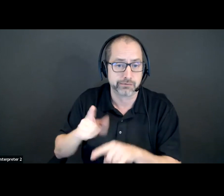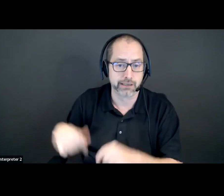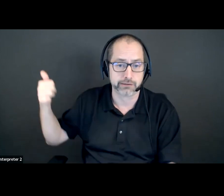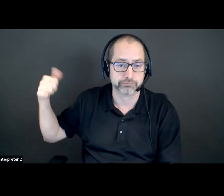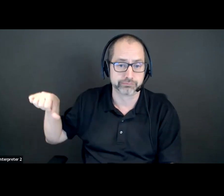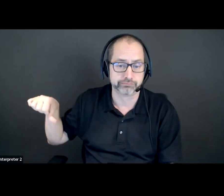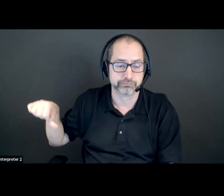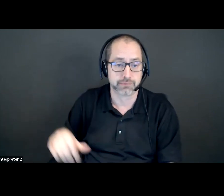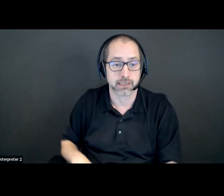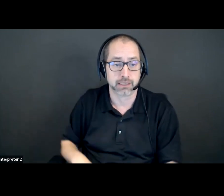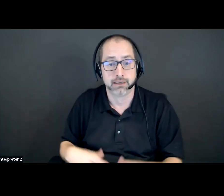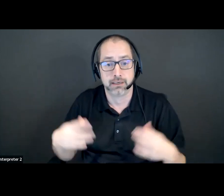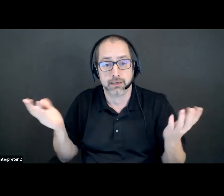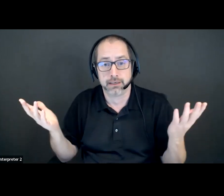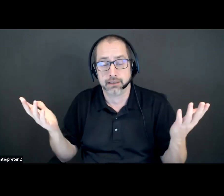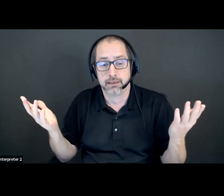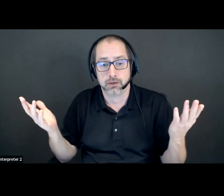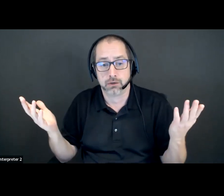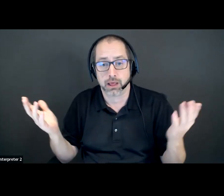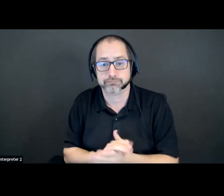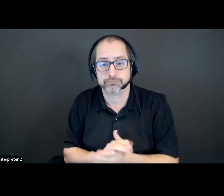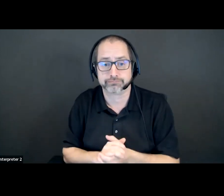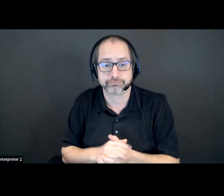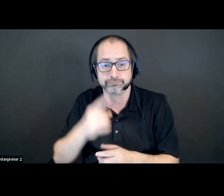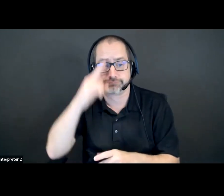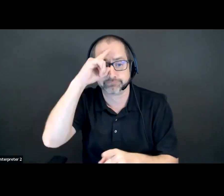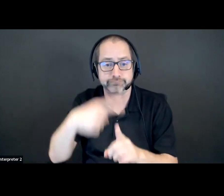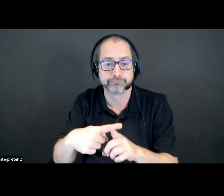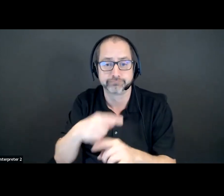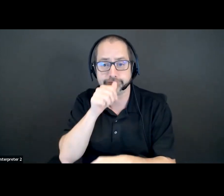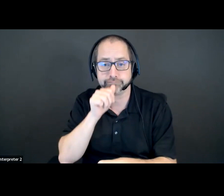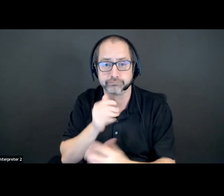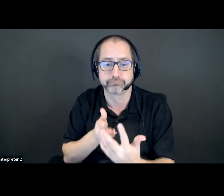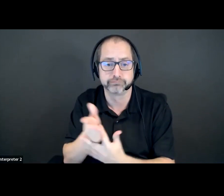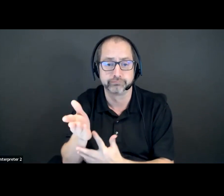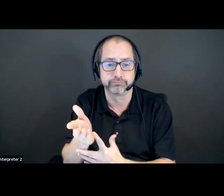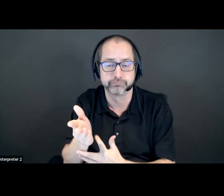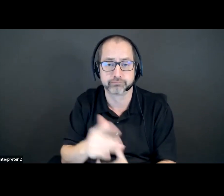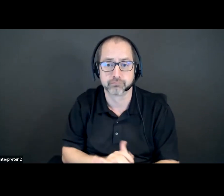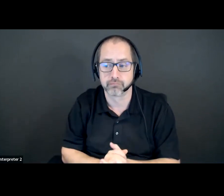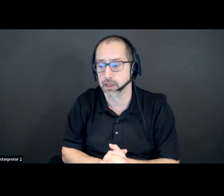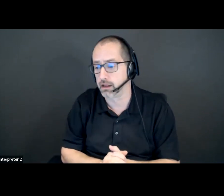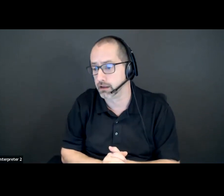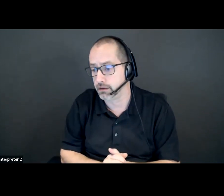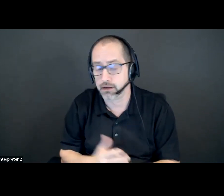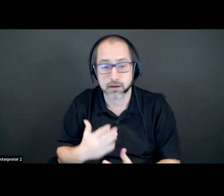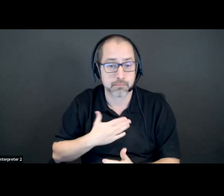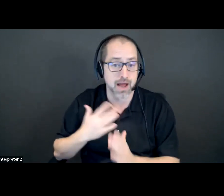Oh well, just keep on keeping on I guess. I have further reduced my hours and duties this is now